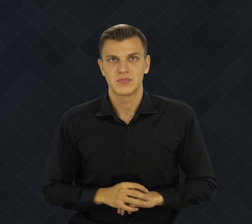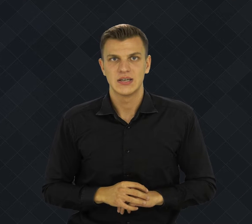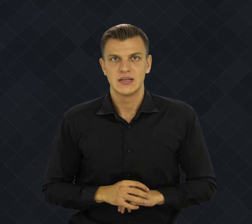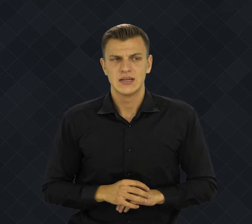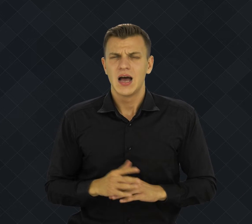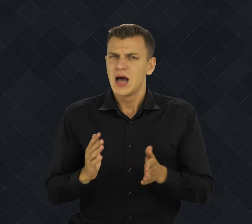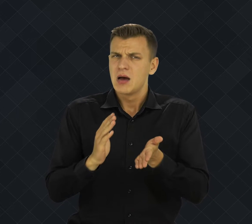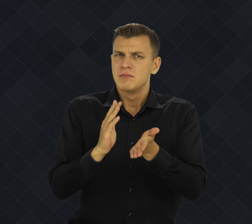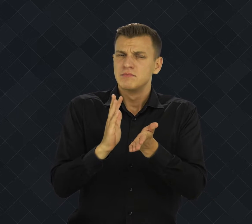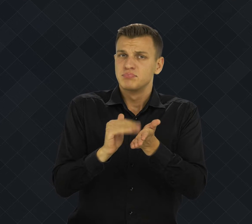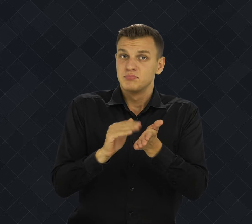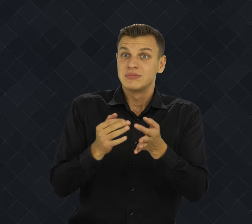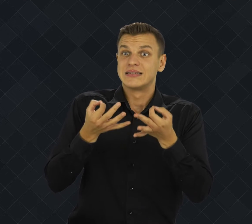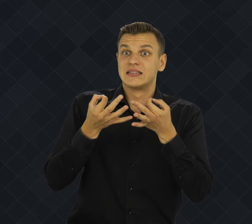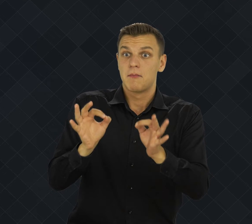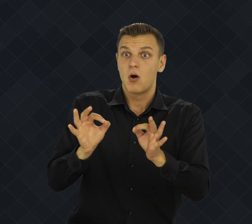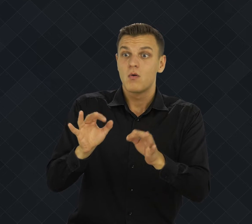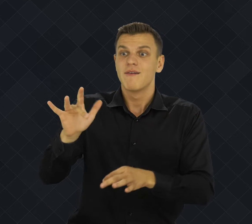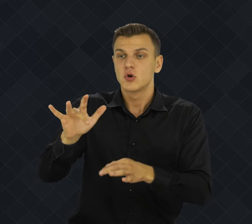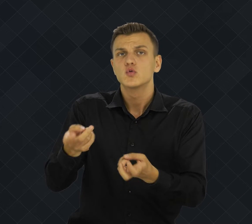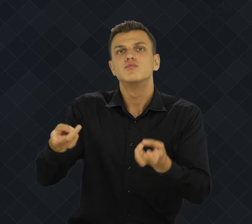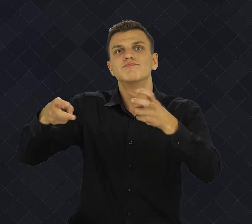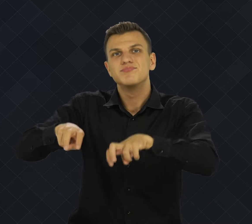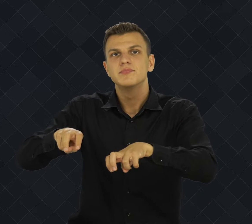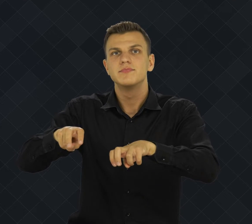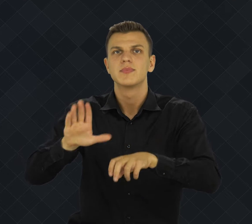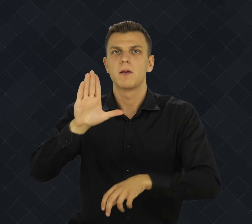It is permissible to drive a vehicle,